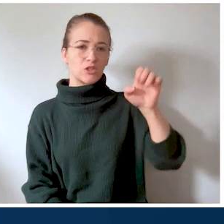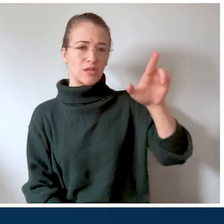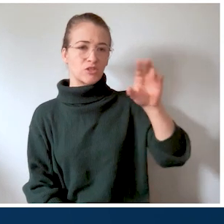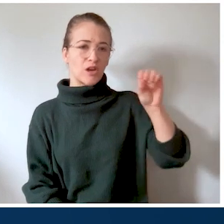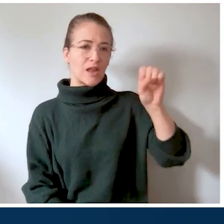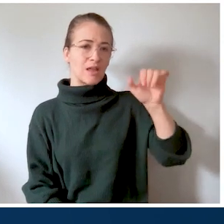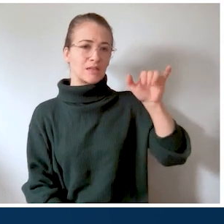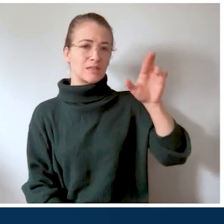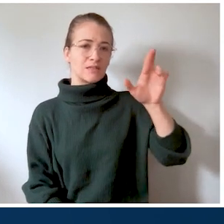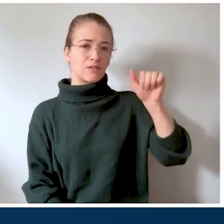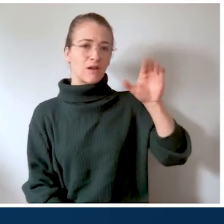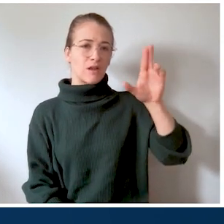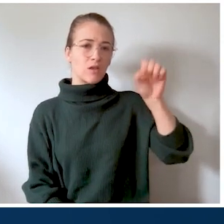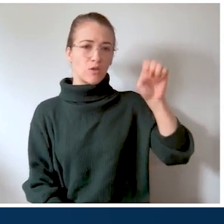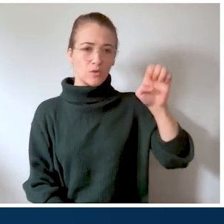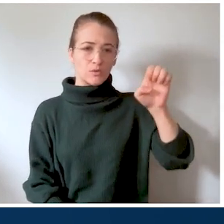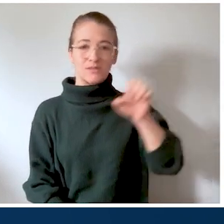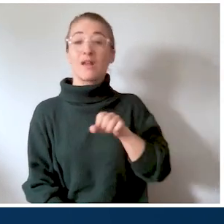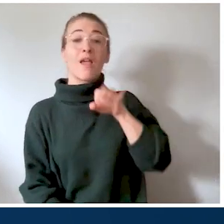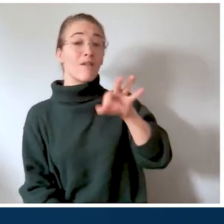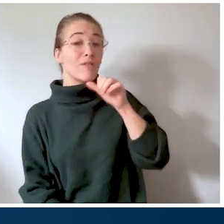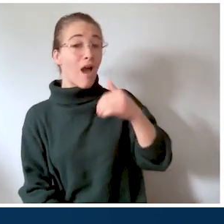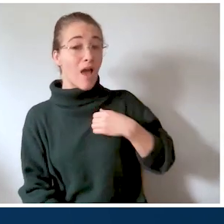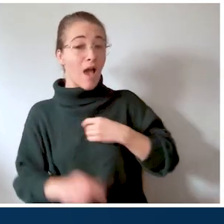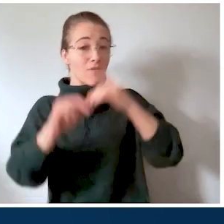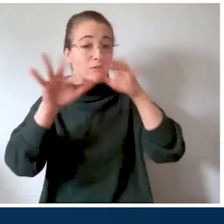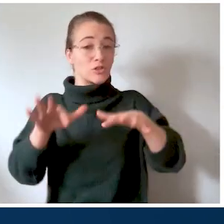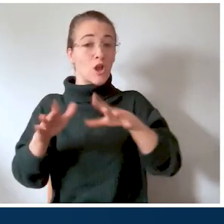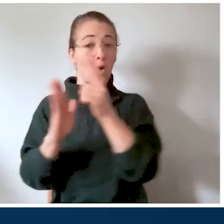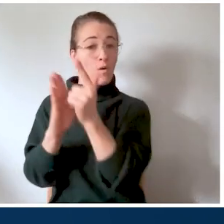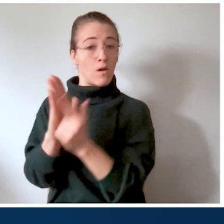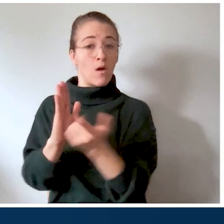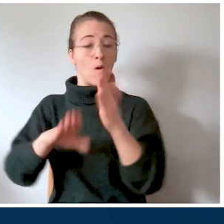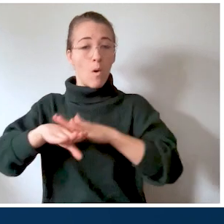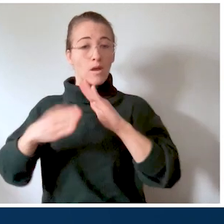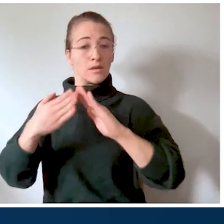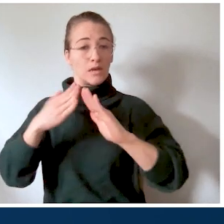And if for some reason, there isn't a snow ordinance on a town's page, what other office in the town